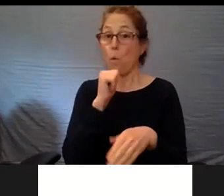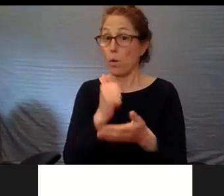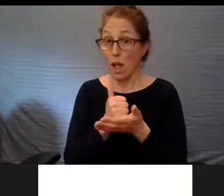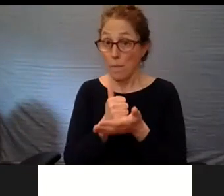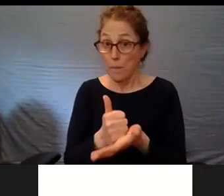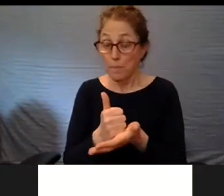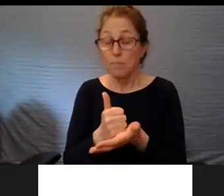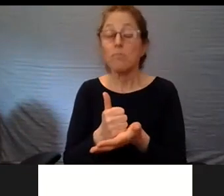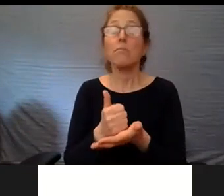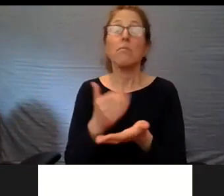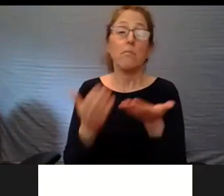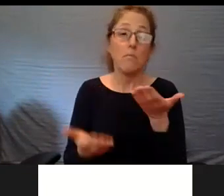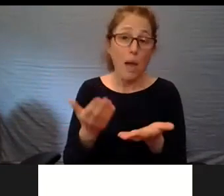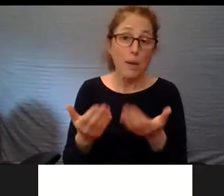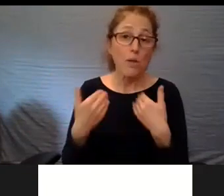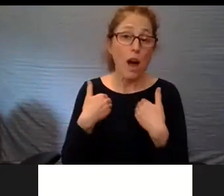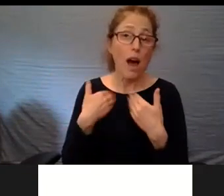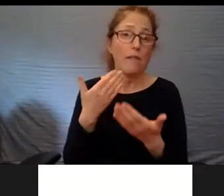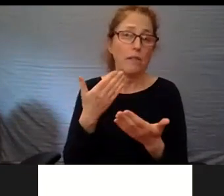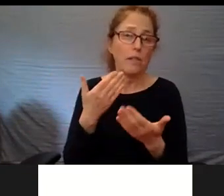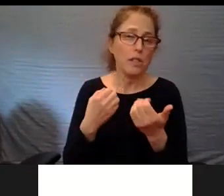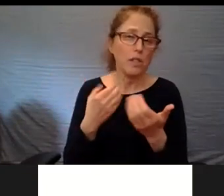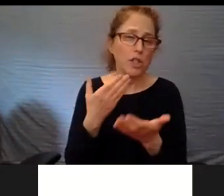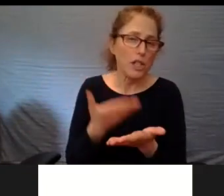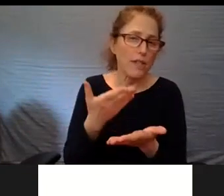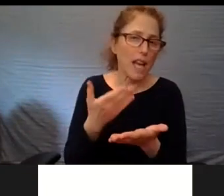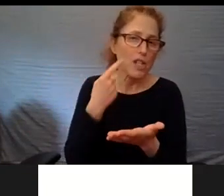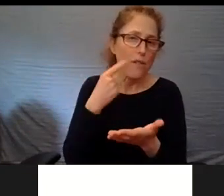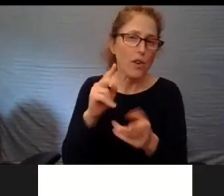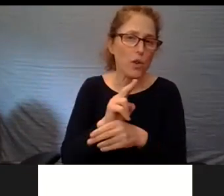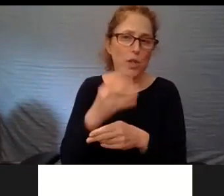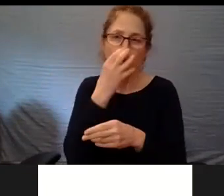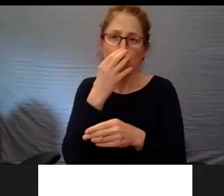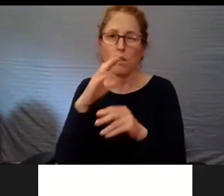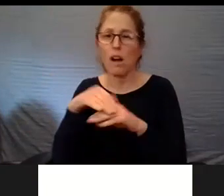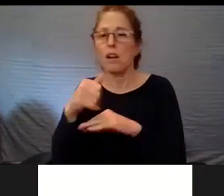then there might be justification for using the ventilator on somebody else who you could save